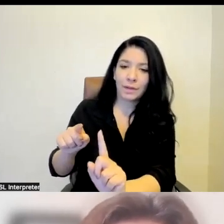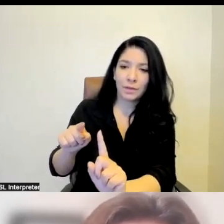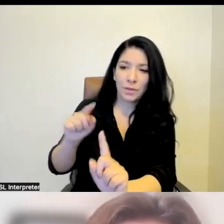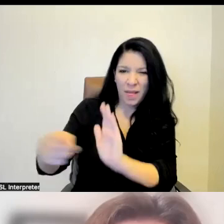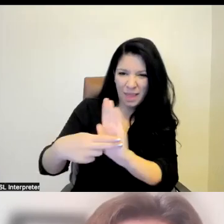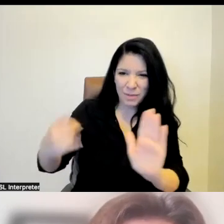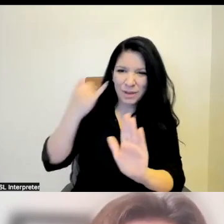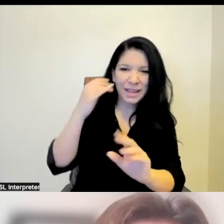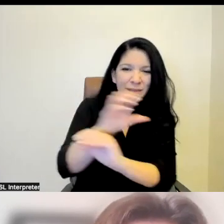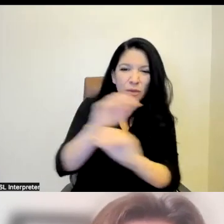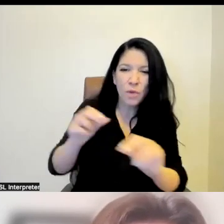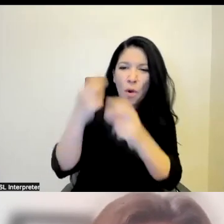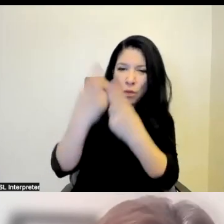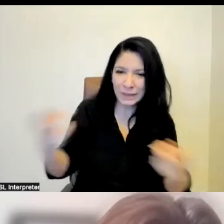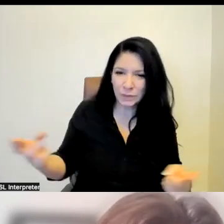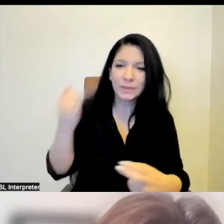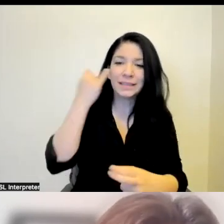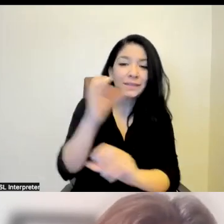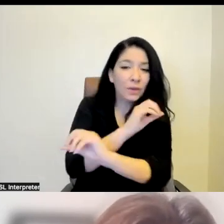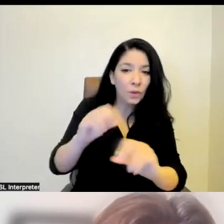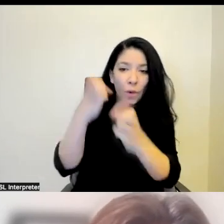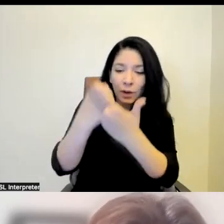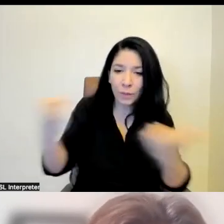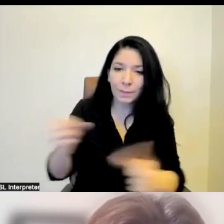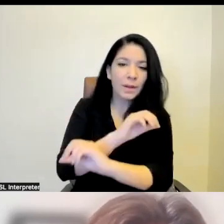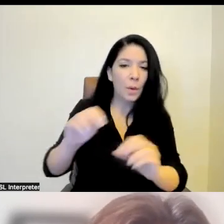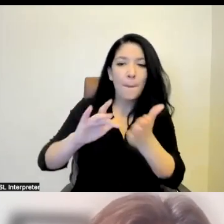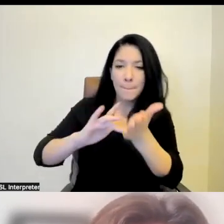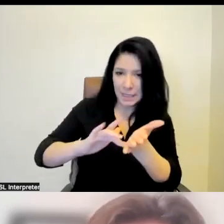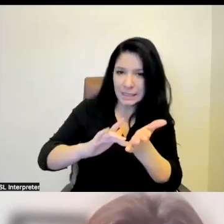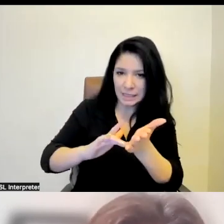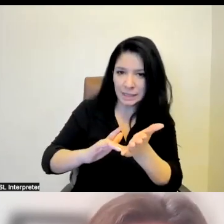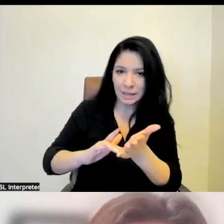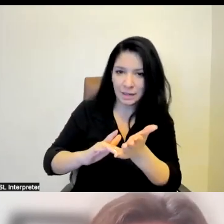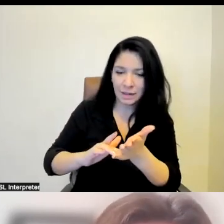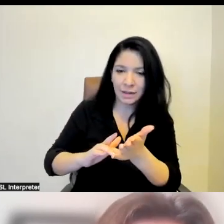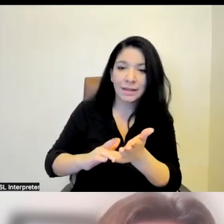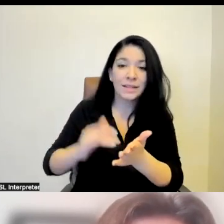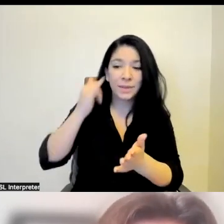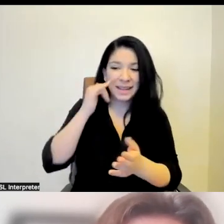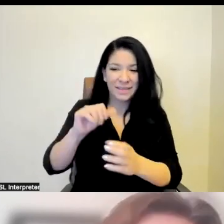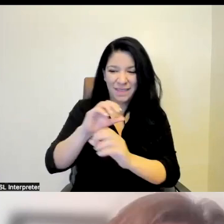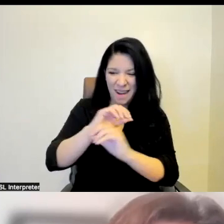you know, measures to maintain blood sugar and insulin at the proper measure levels.